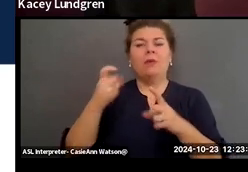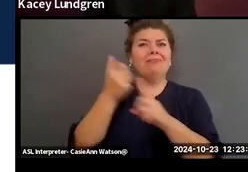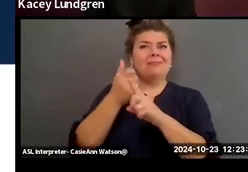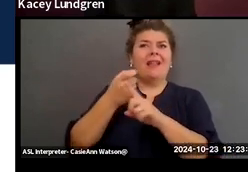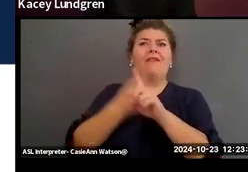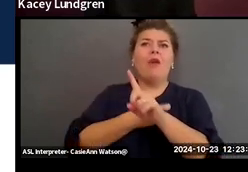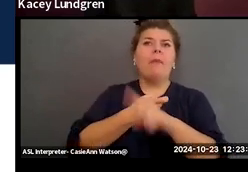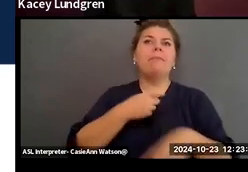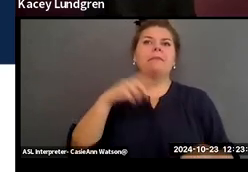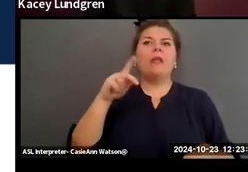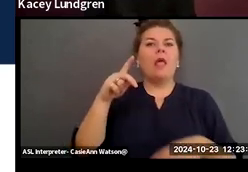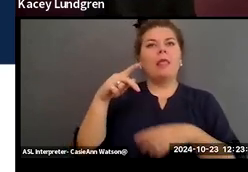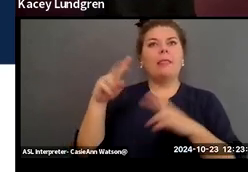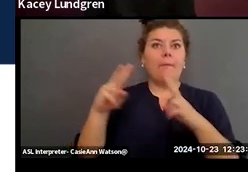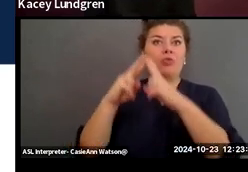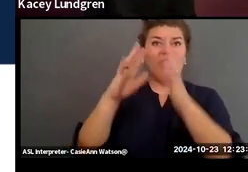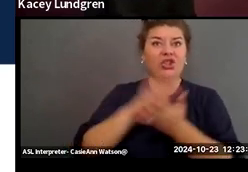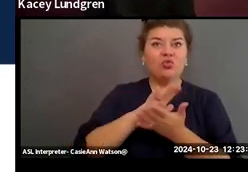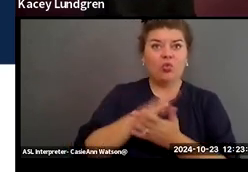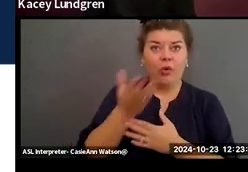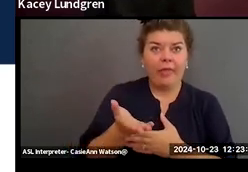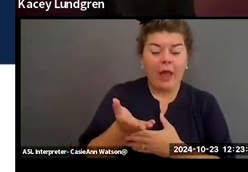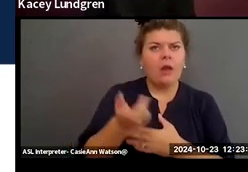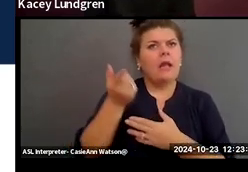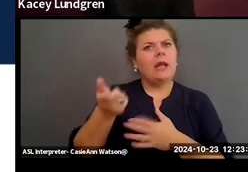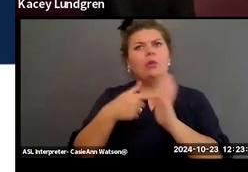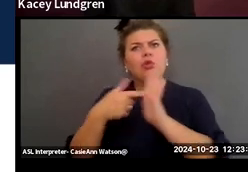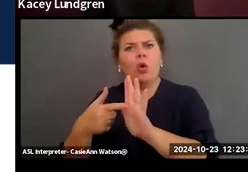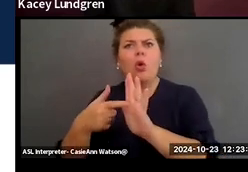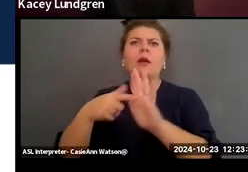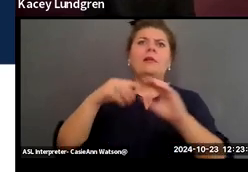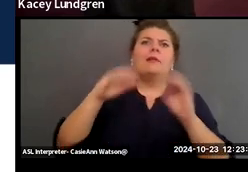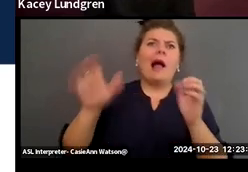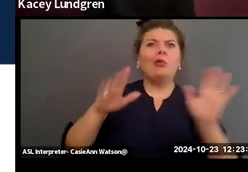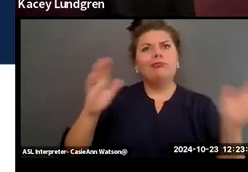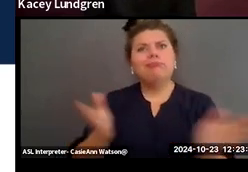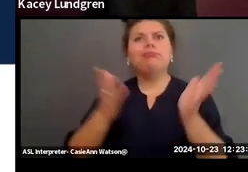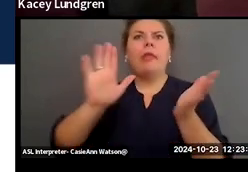and Sicard was showcasing them at various lectures to promote their school and methods.